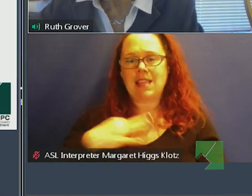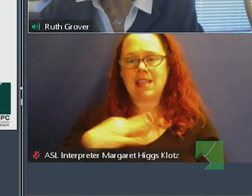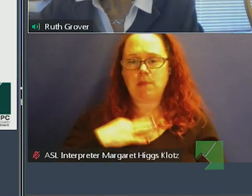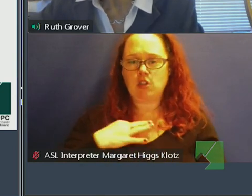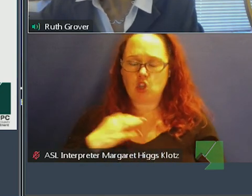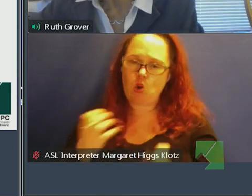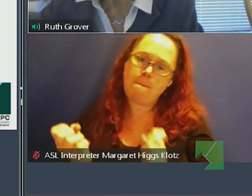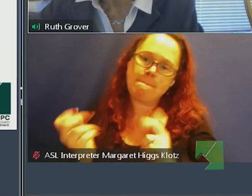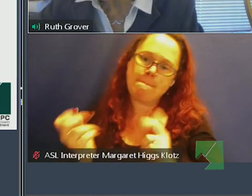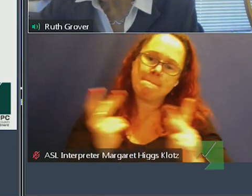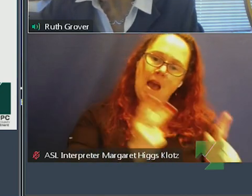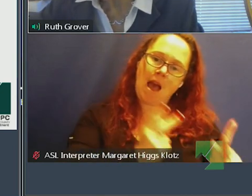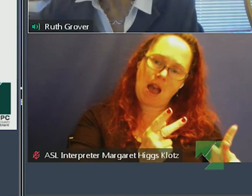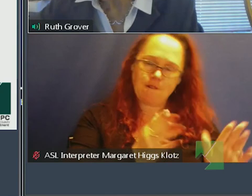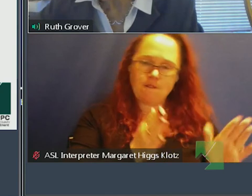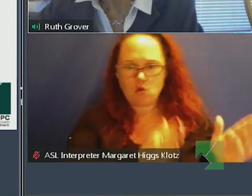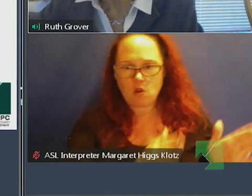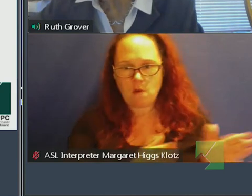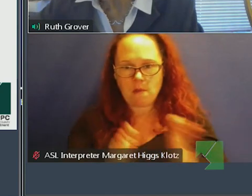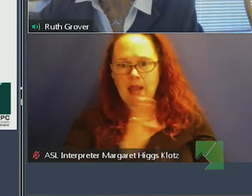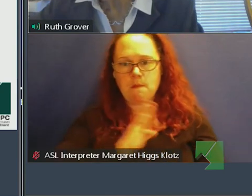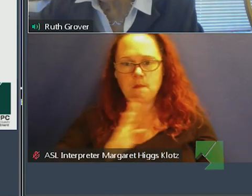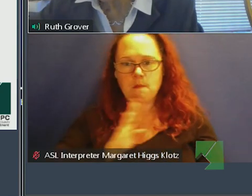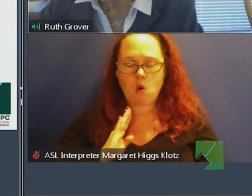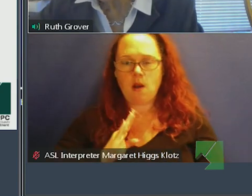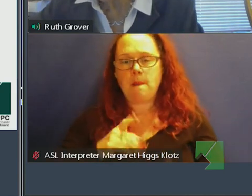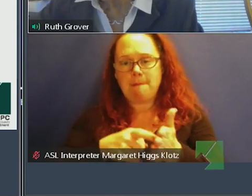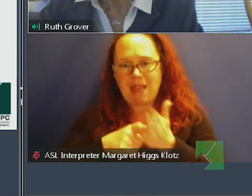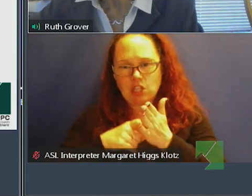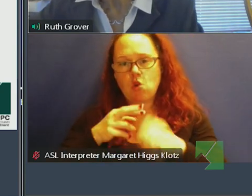board, full consideration, mandatory referral process,